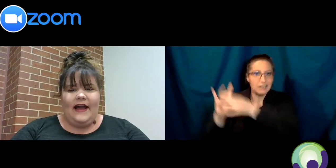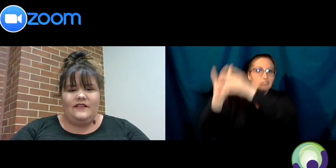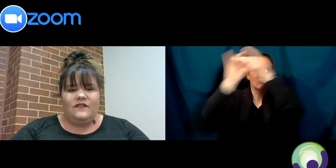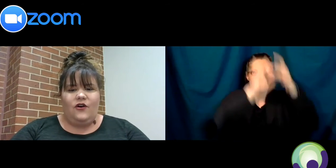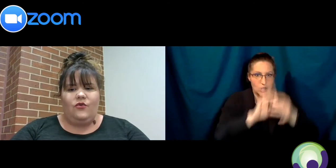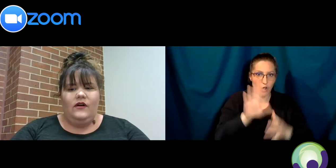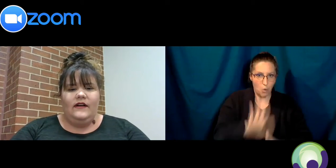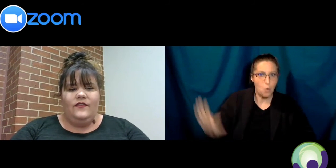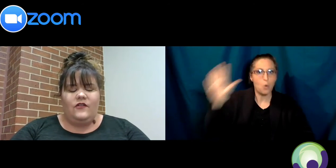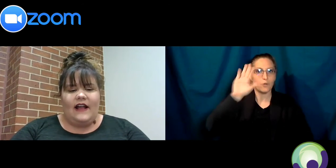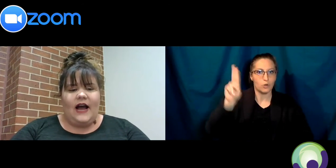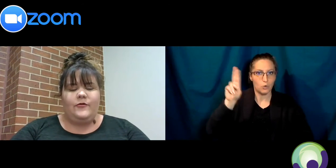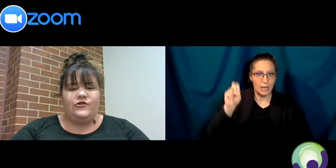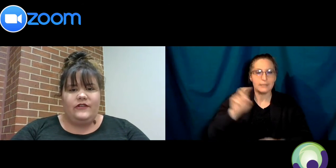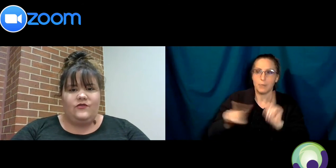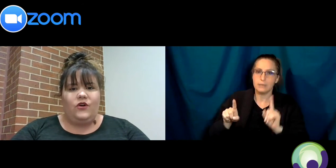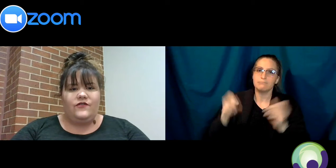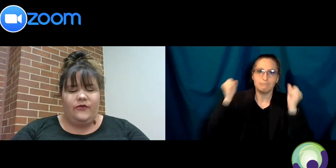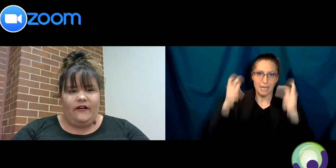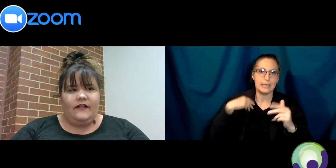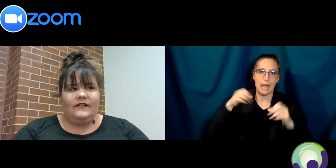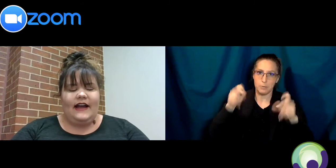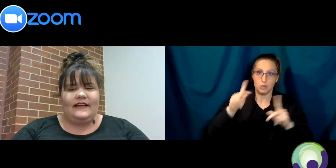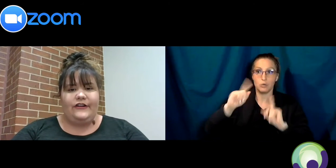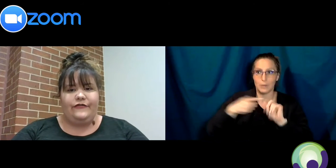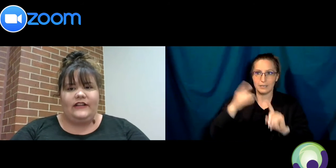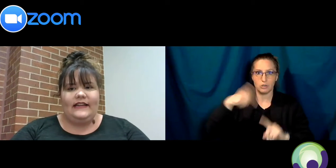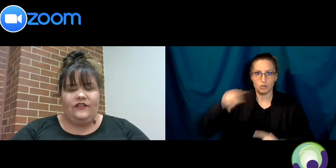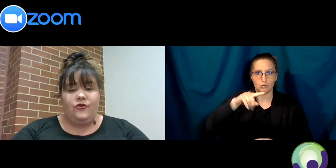and so there's a lot of opportunities once you get your foot in the door.